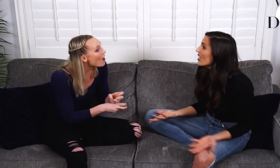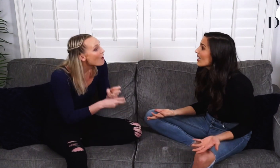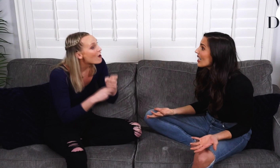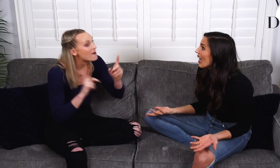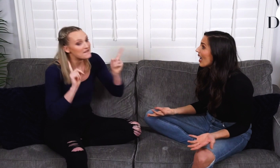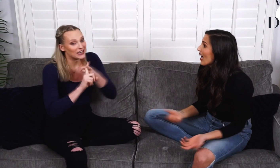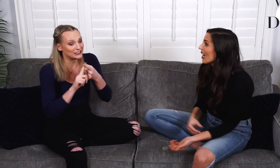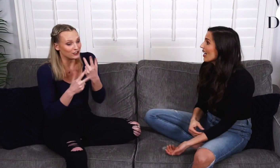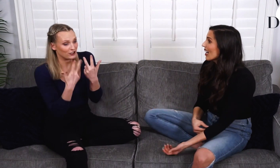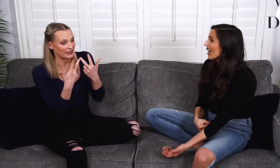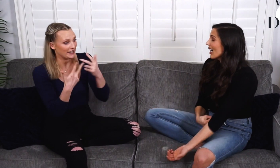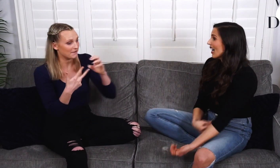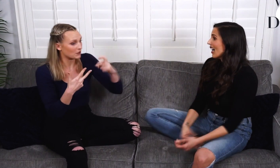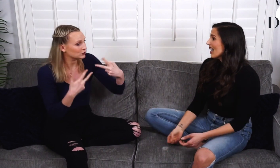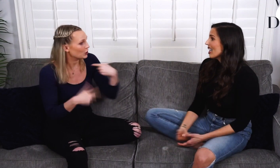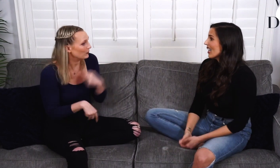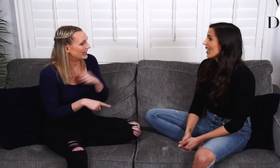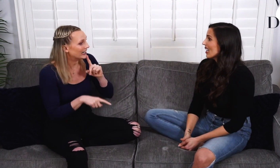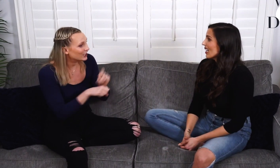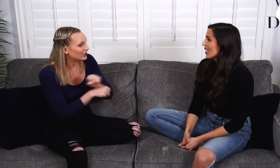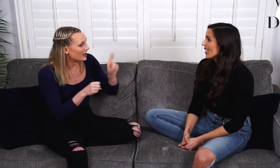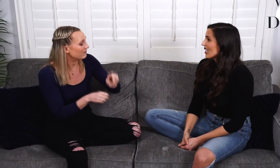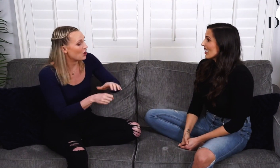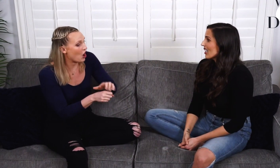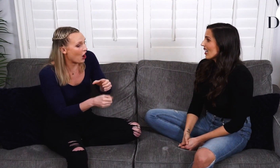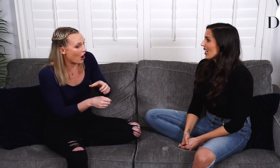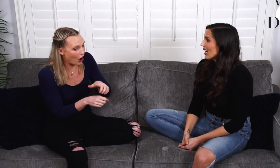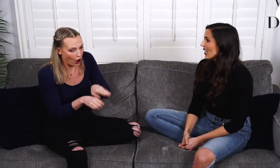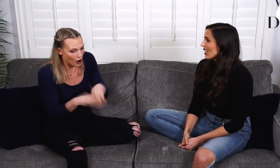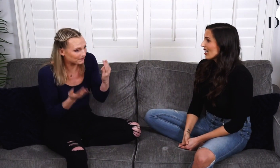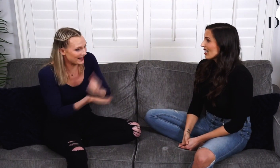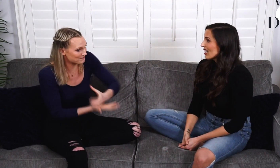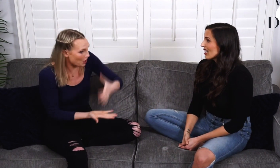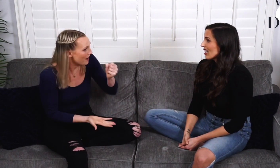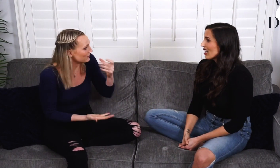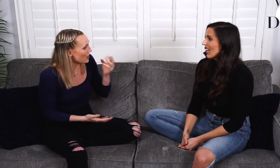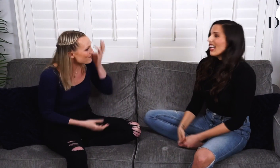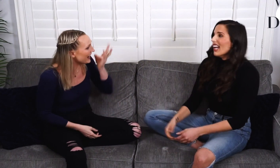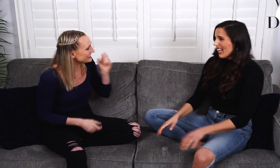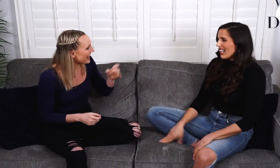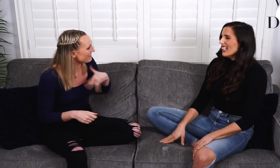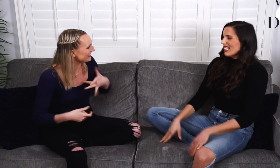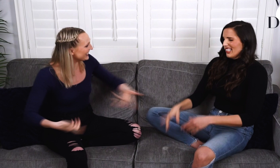It's so hard! I think the first three episodes we literally had to open a whole bottle of wine